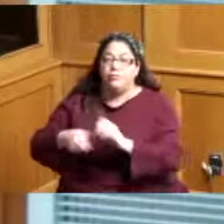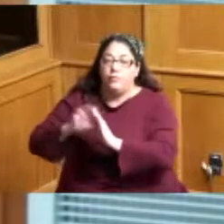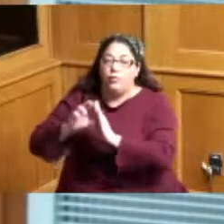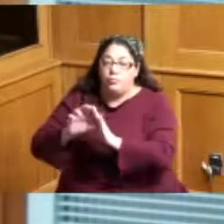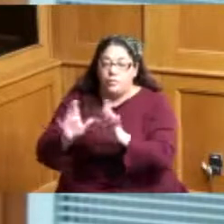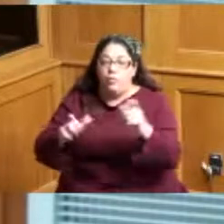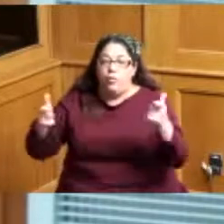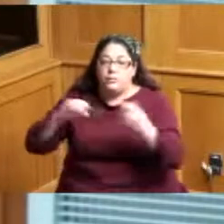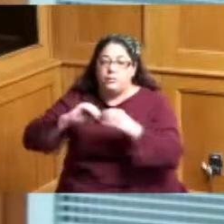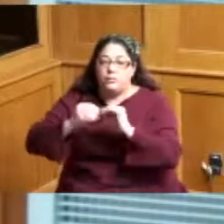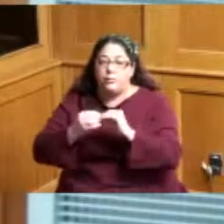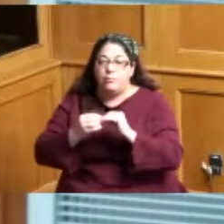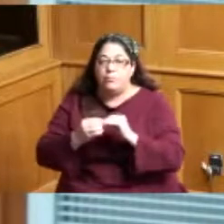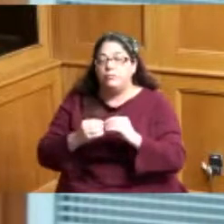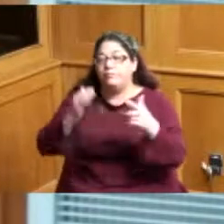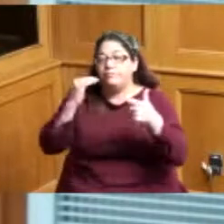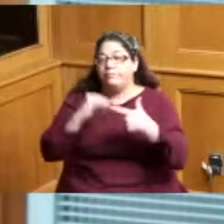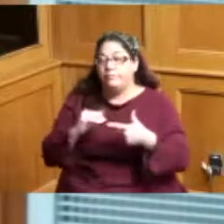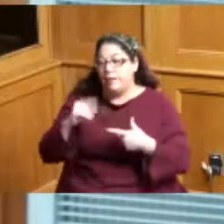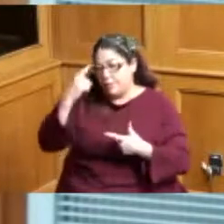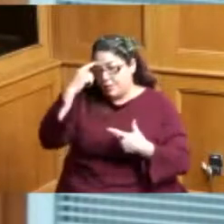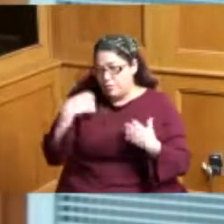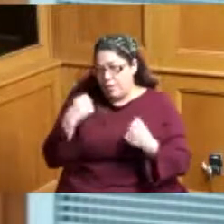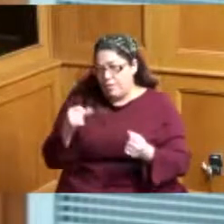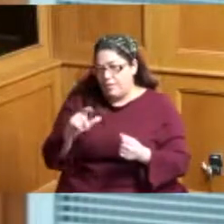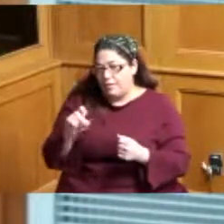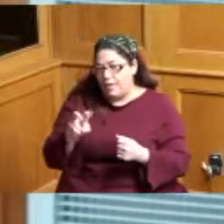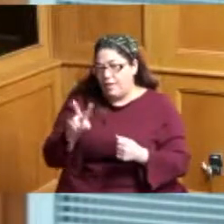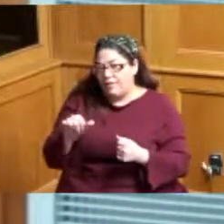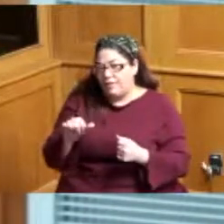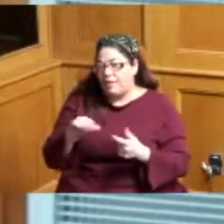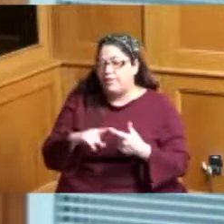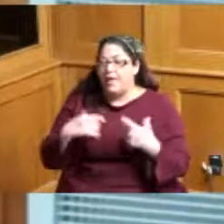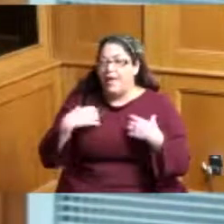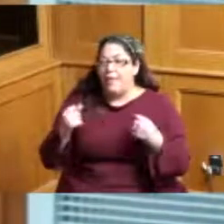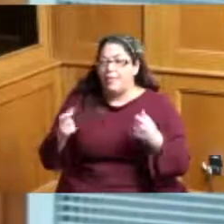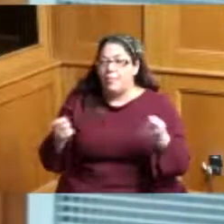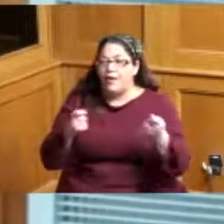the mental health levy would be health management associates a hundred and one